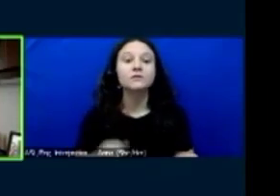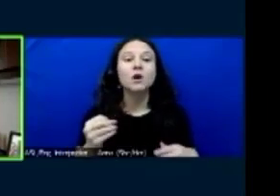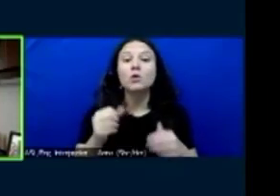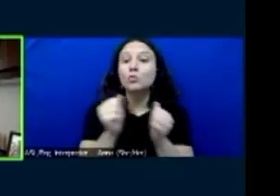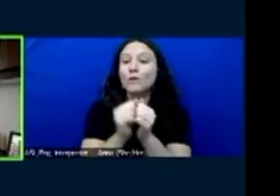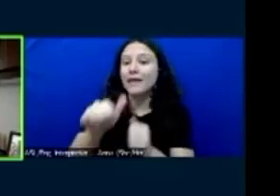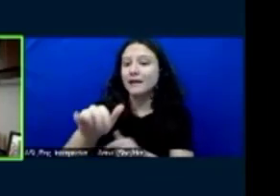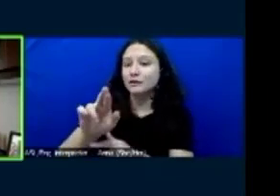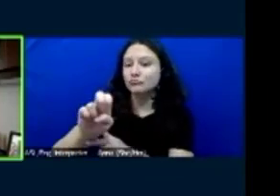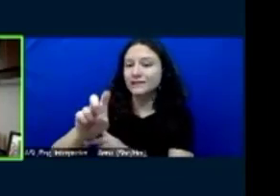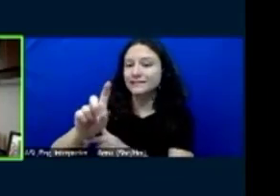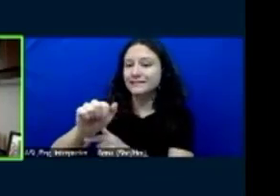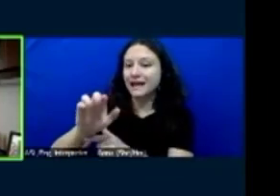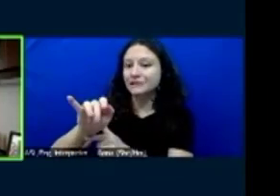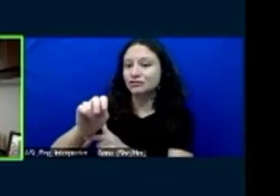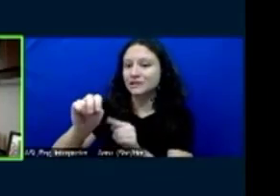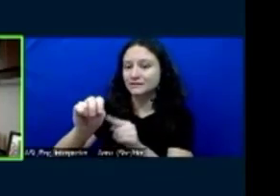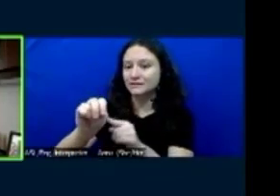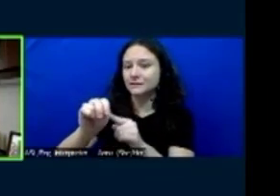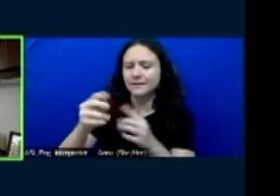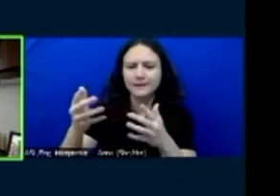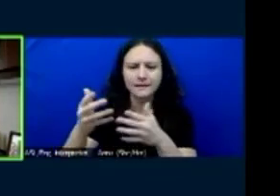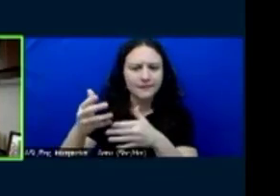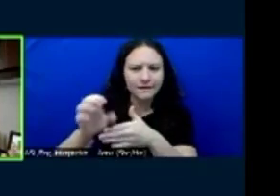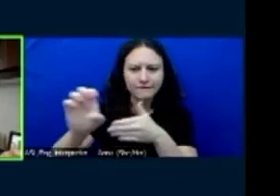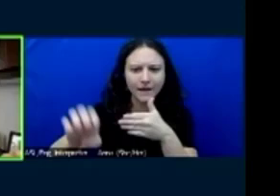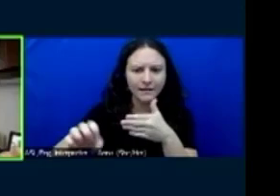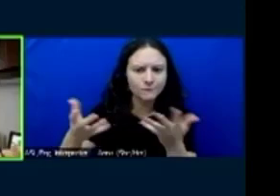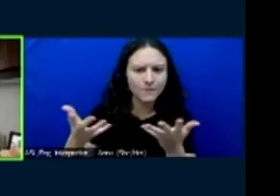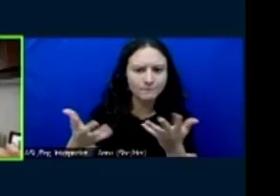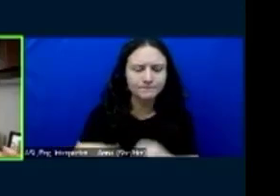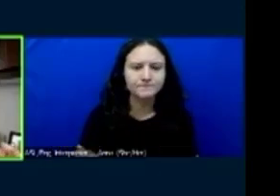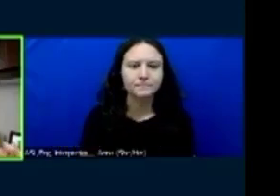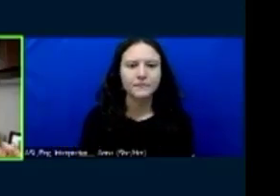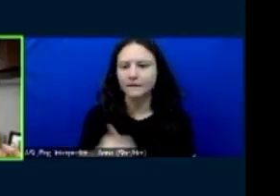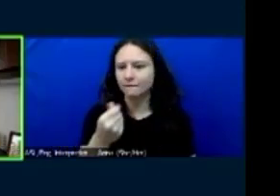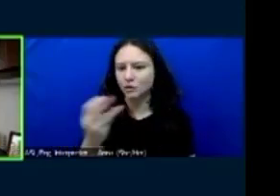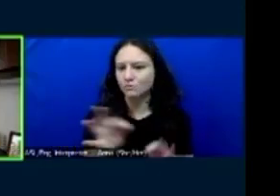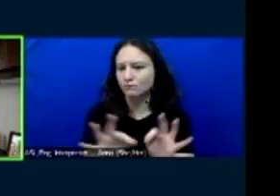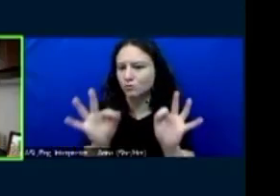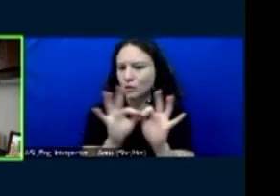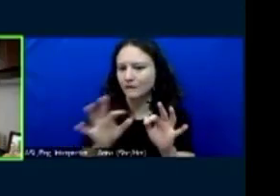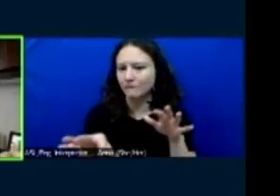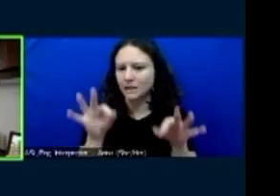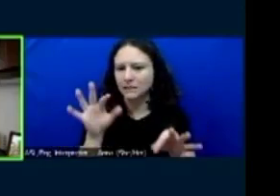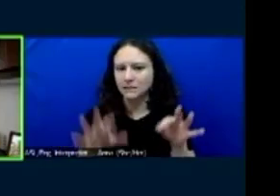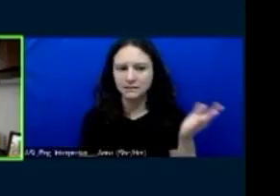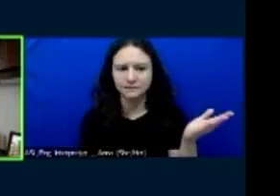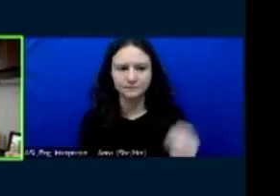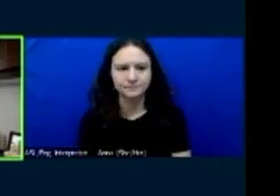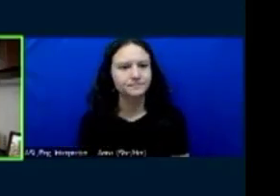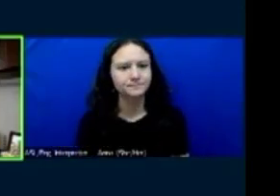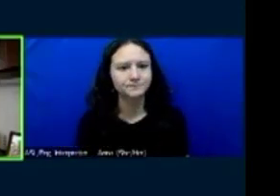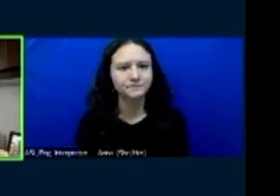A couple of key findings. So, first, redaction reduces the accuracy